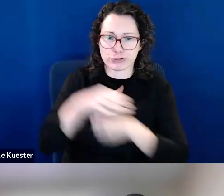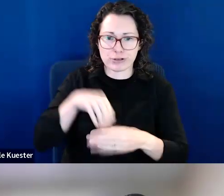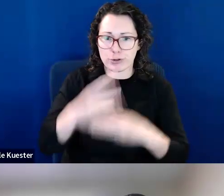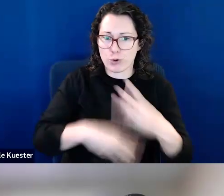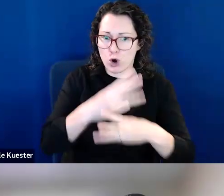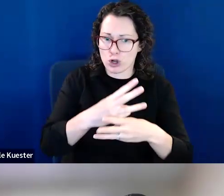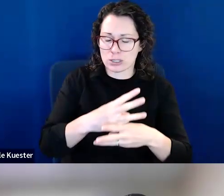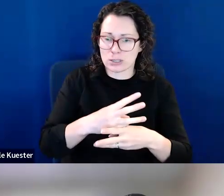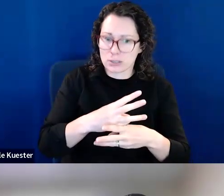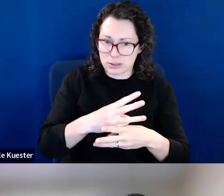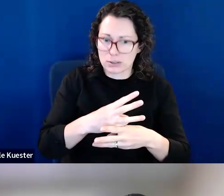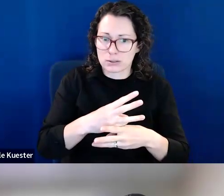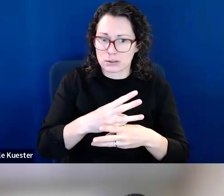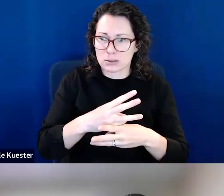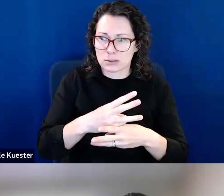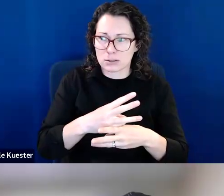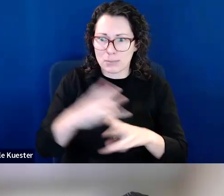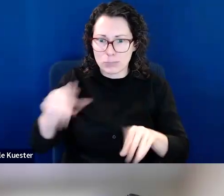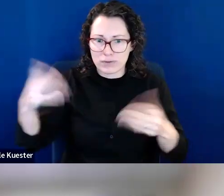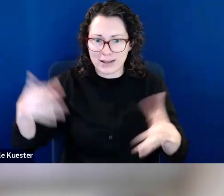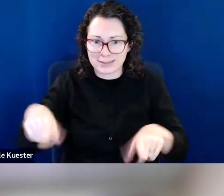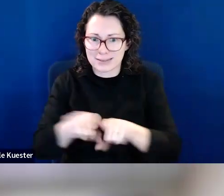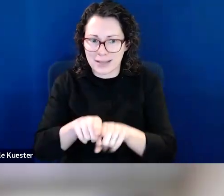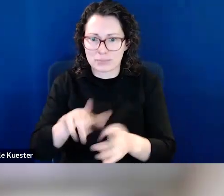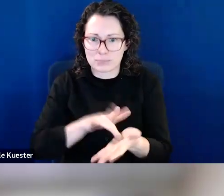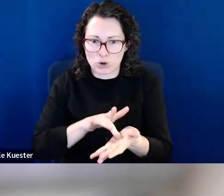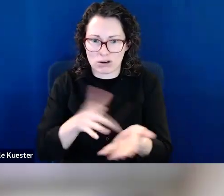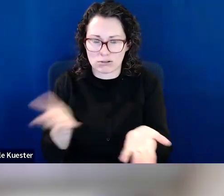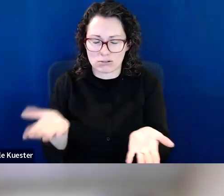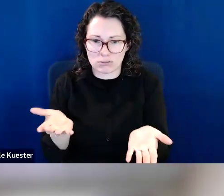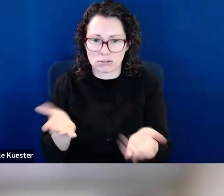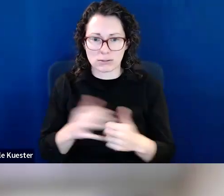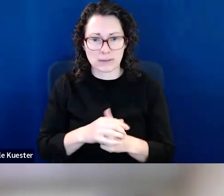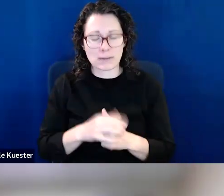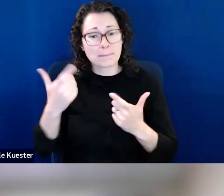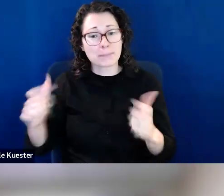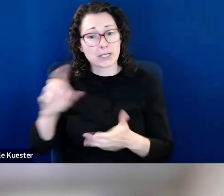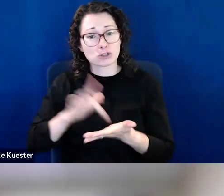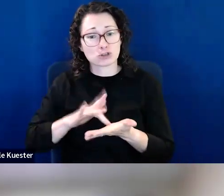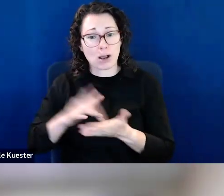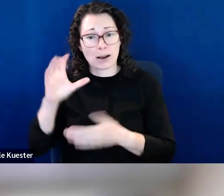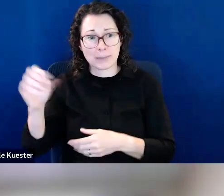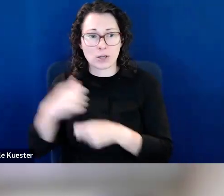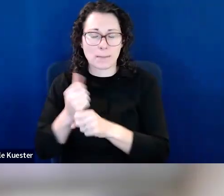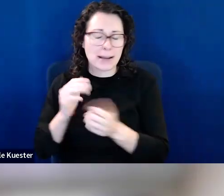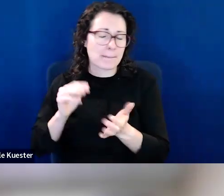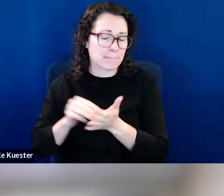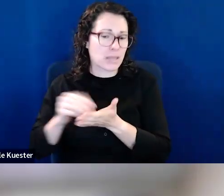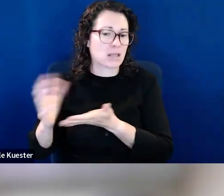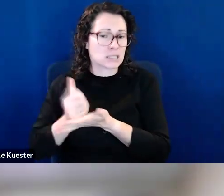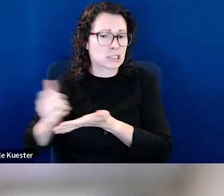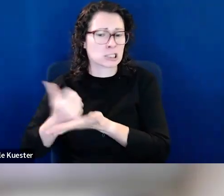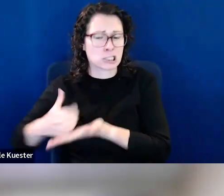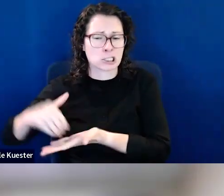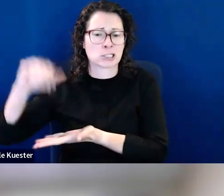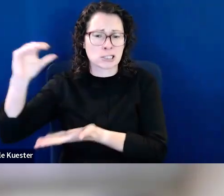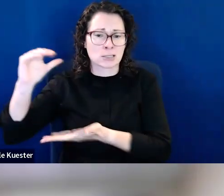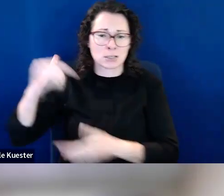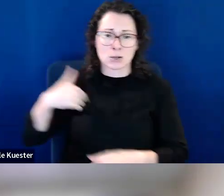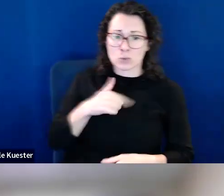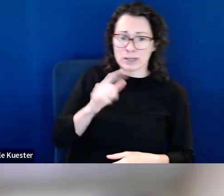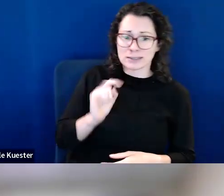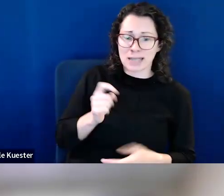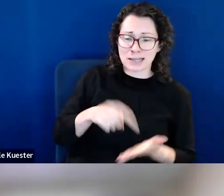the the same drugs. Big drug companies are making billions while taxpayers are getting ripped off.